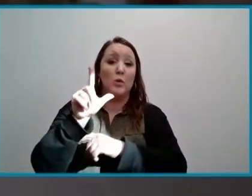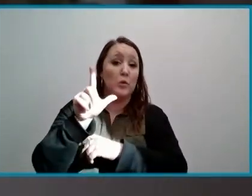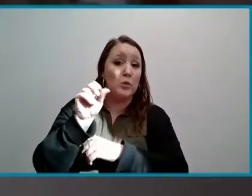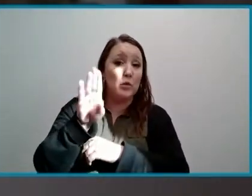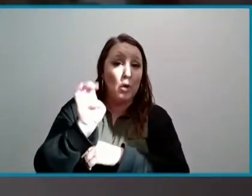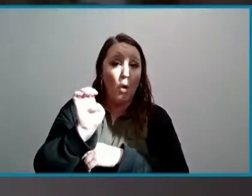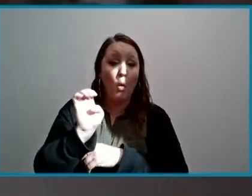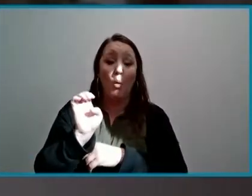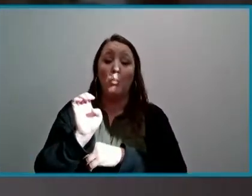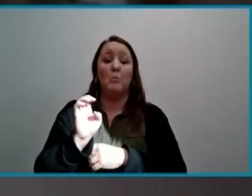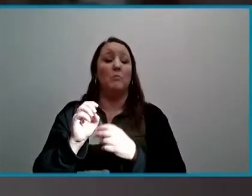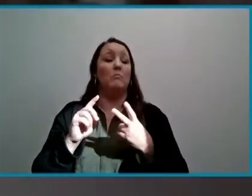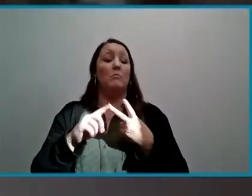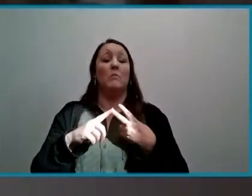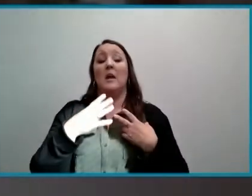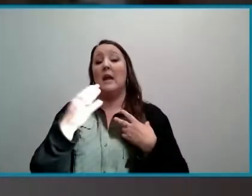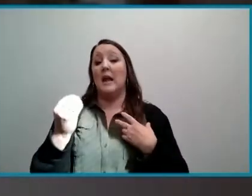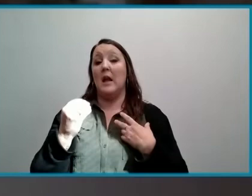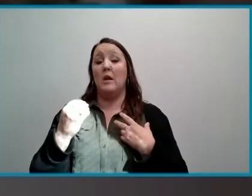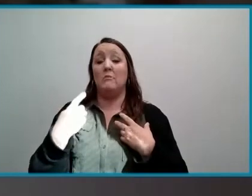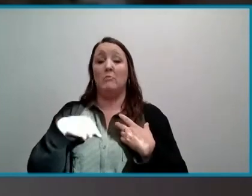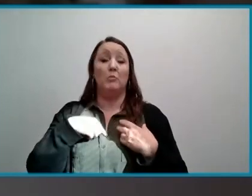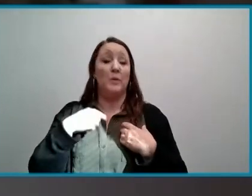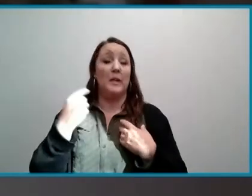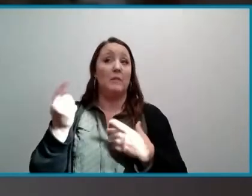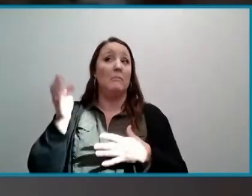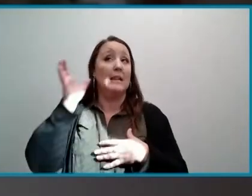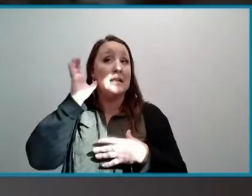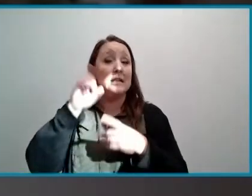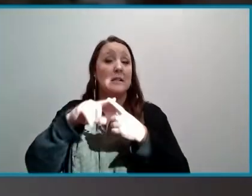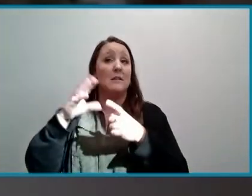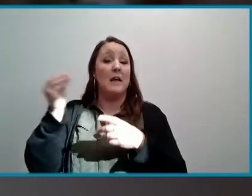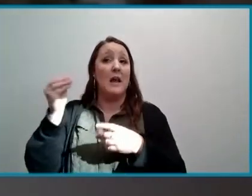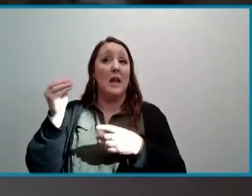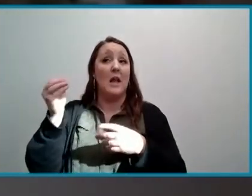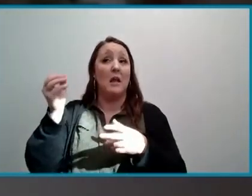And we were receptive to that feedback and made changes inspired